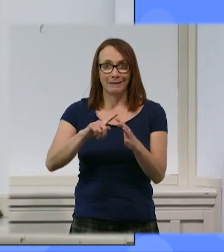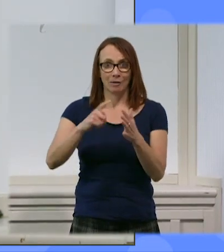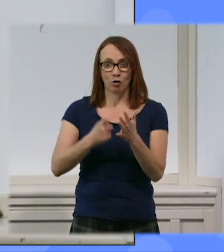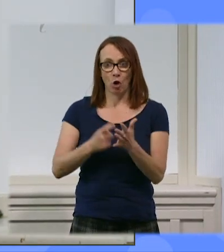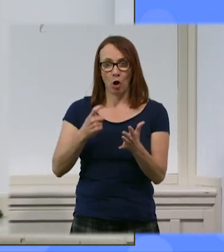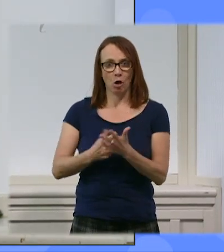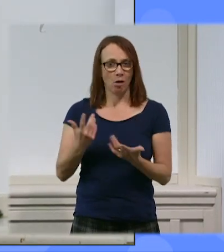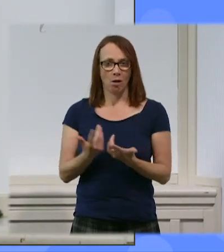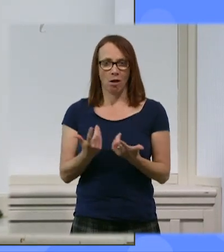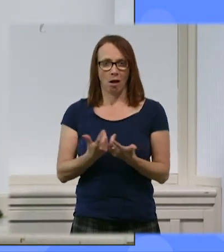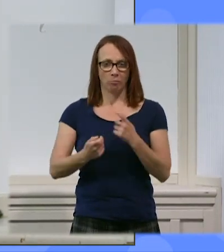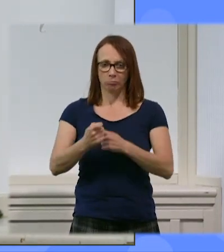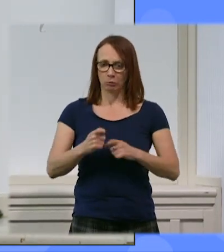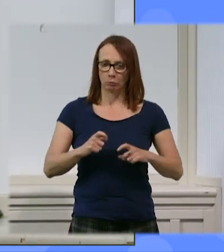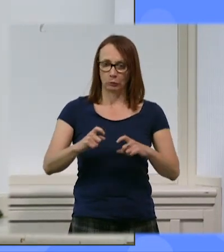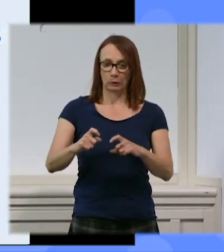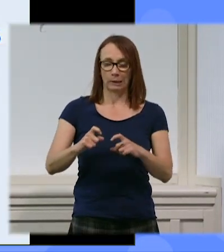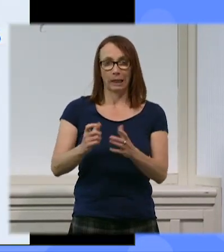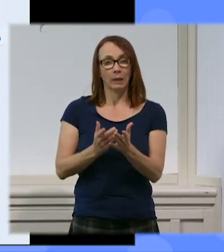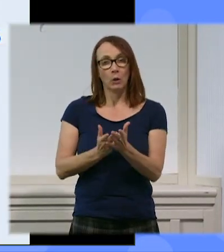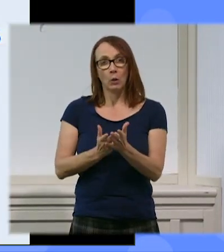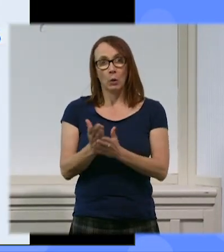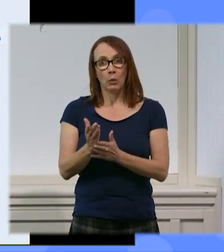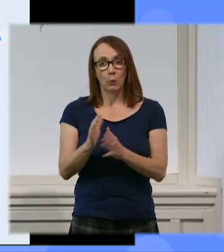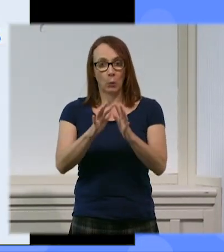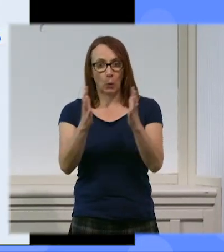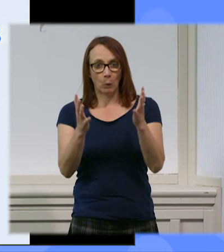more sustainable country by delivering Scotland's climate change targets Andy